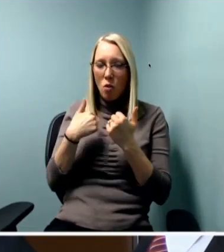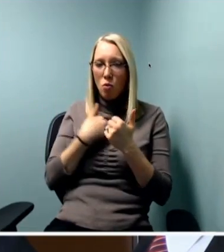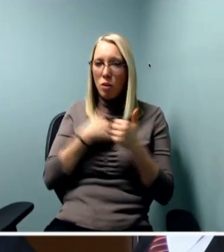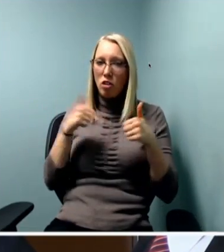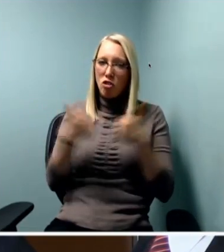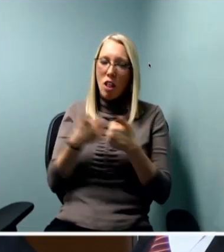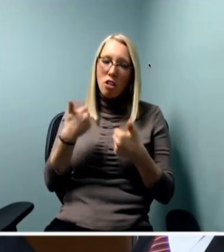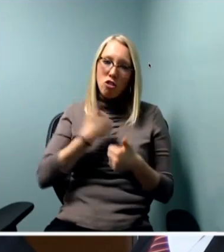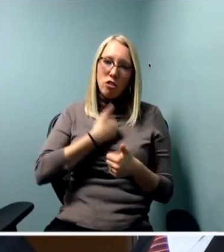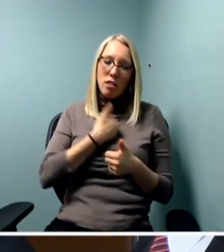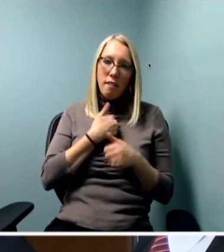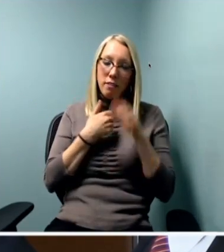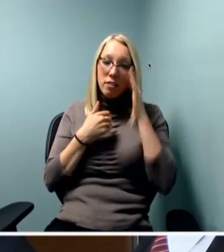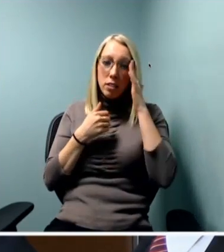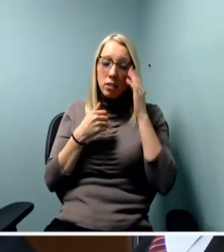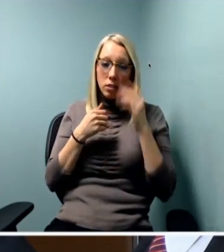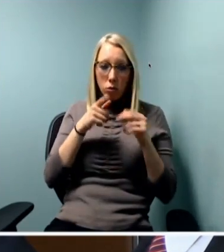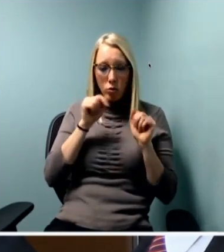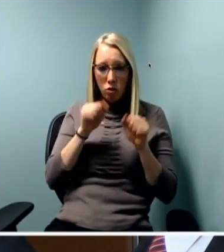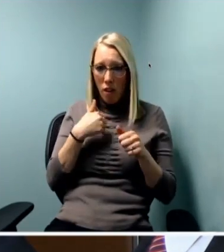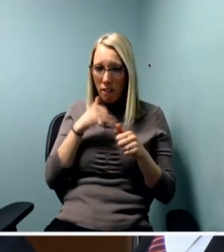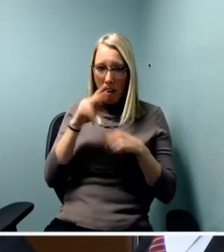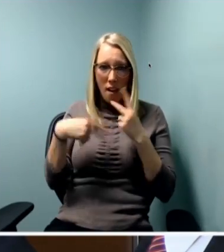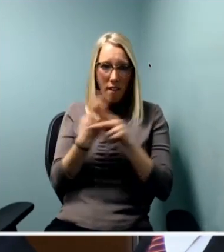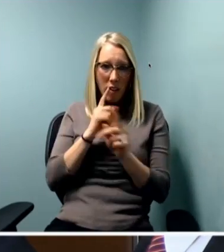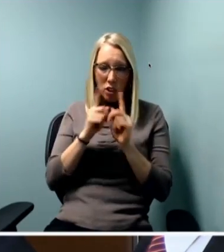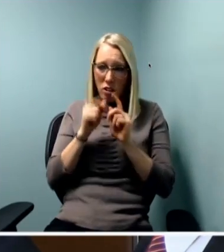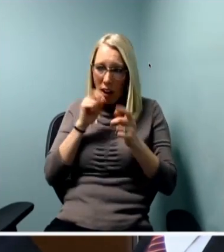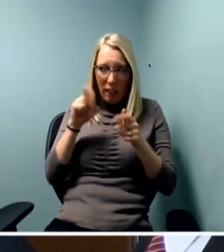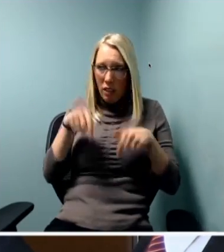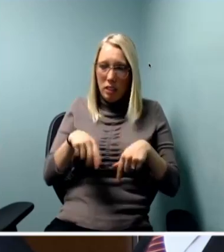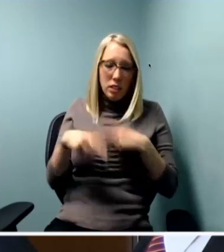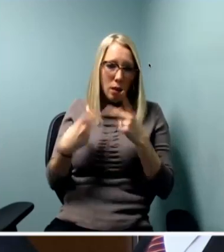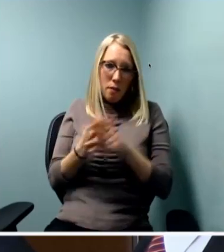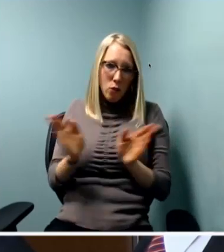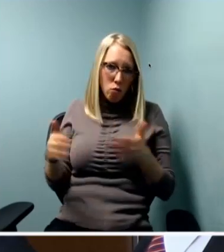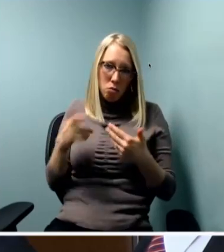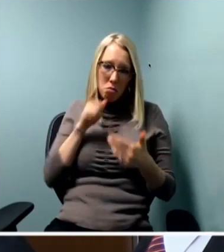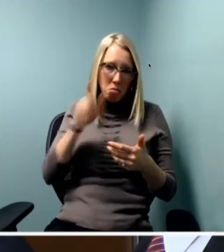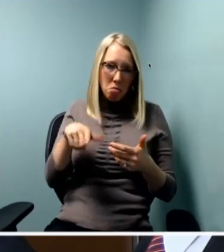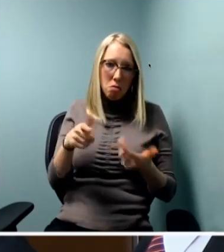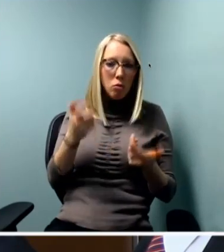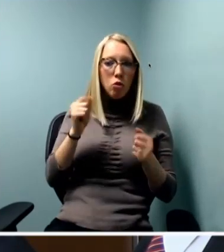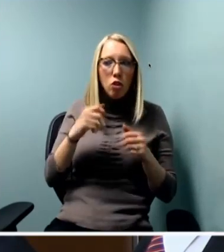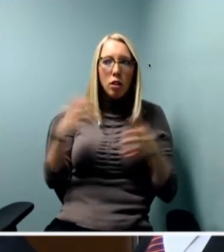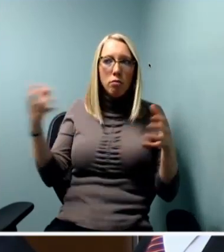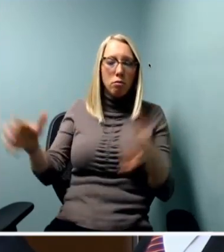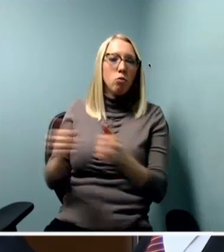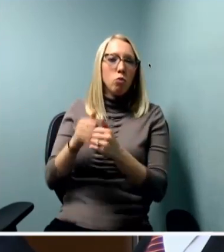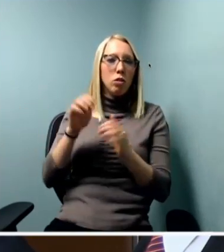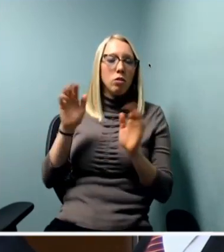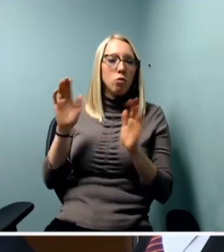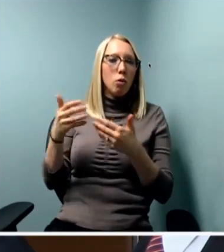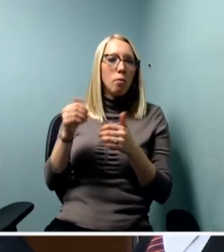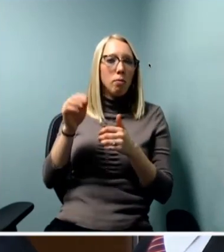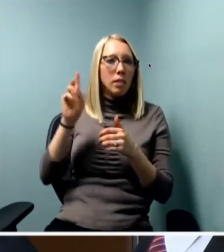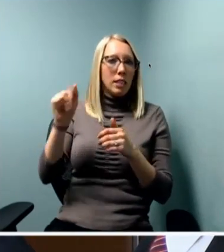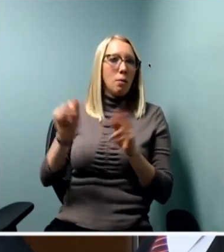not even in a room like this, but in a room with disabled people, we really have to grab hold of each other